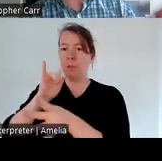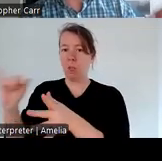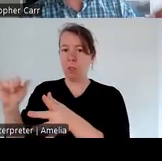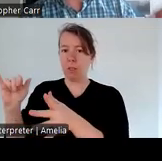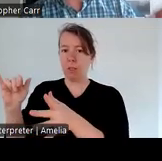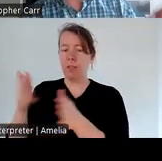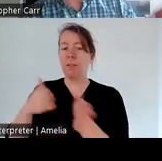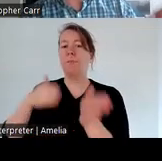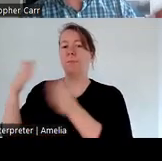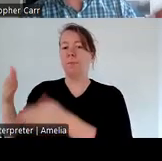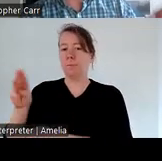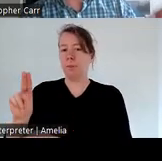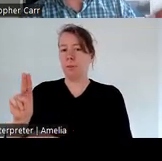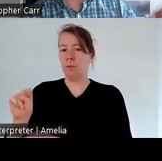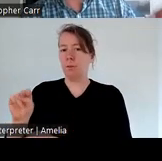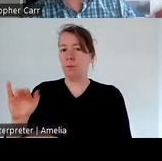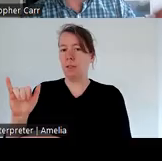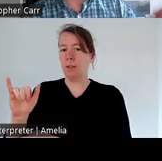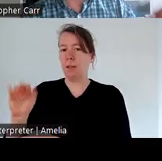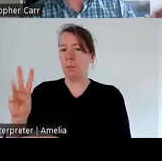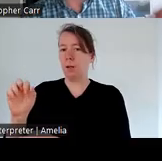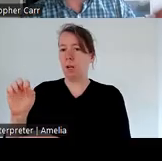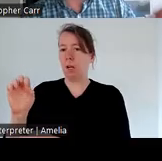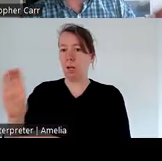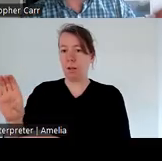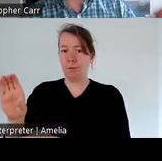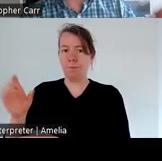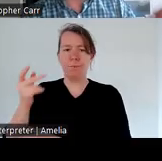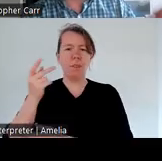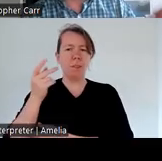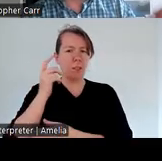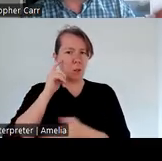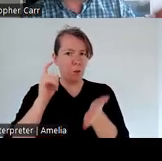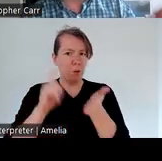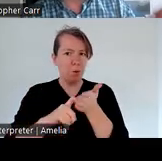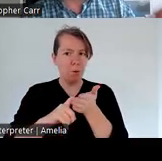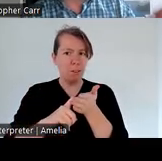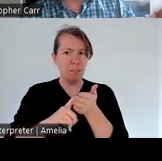And some of them don't have a mapping, and some of these mappings are not round-trippable.